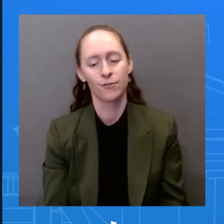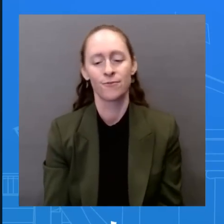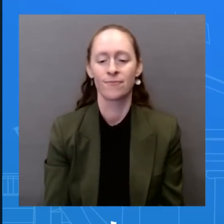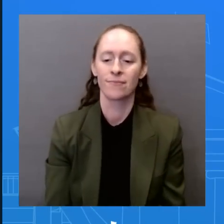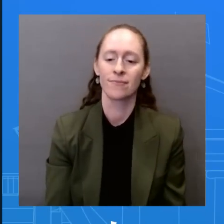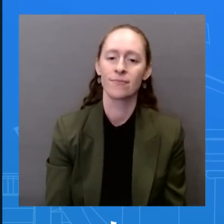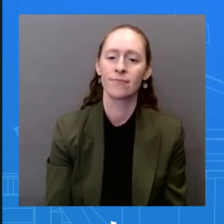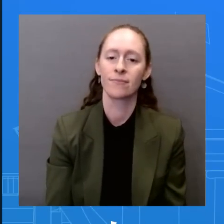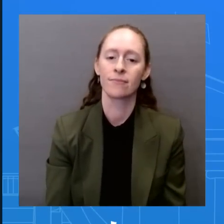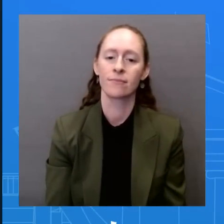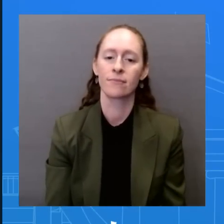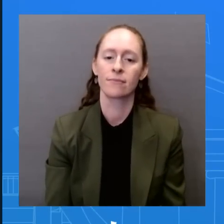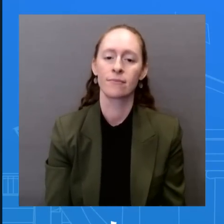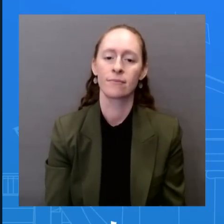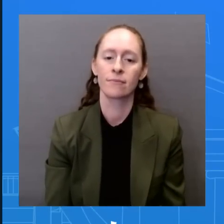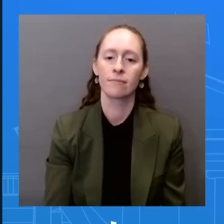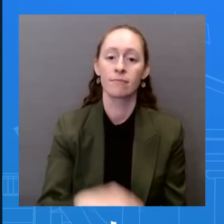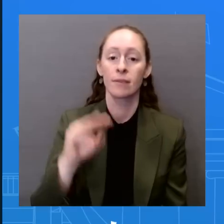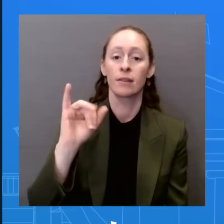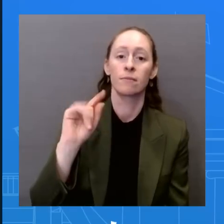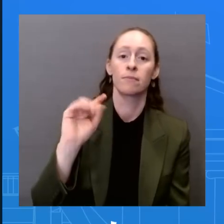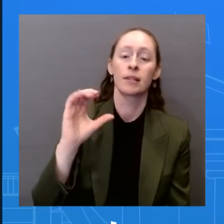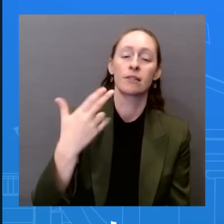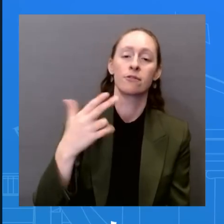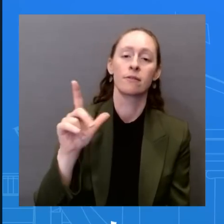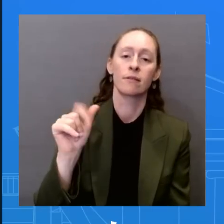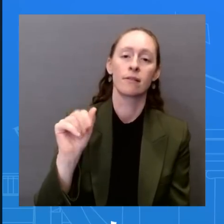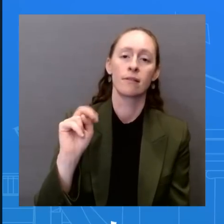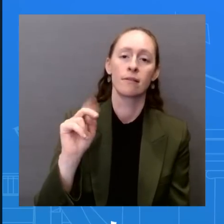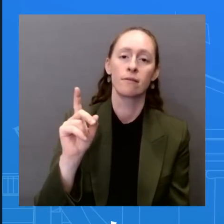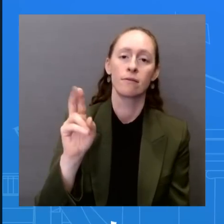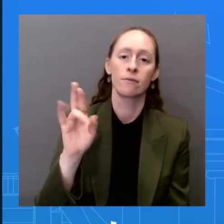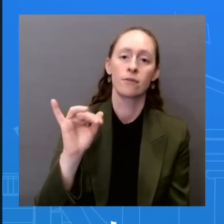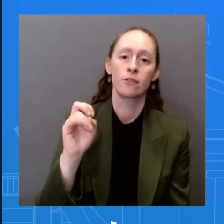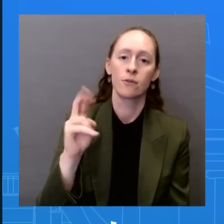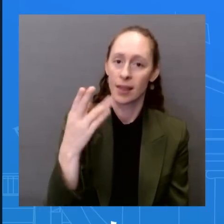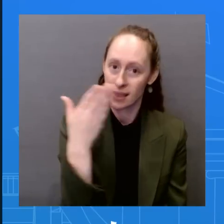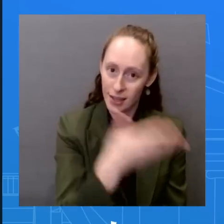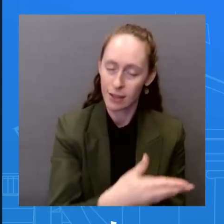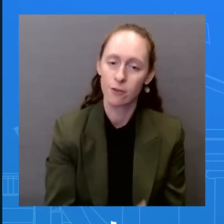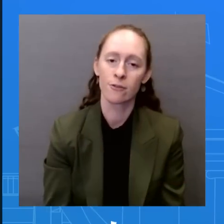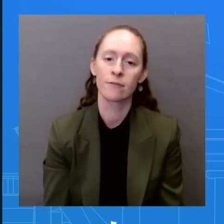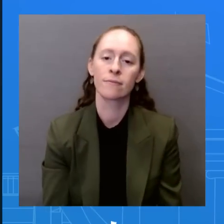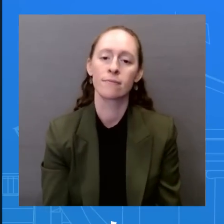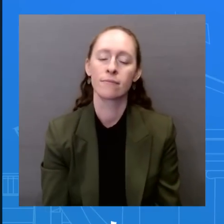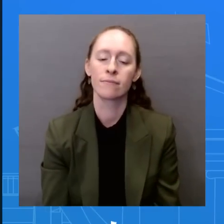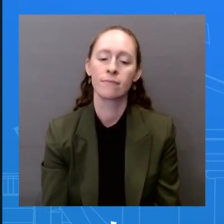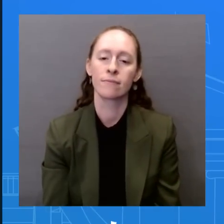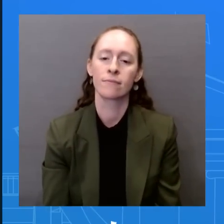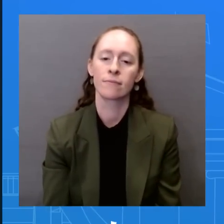And so, we have had an all-hands-on-deck and being -- being as -- very responsive to their needs